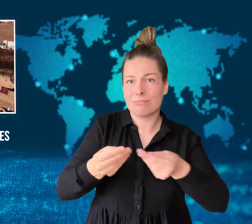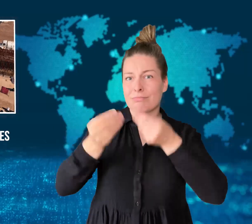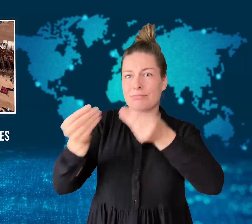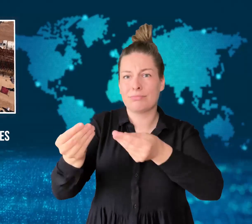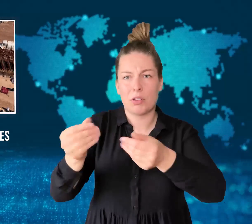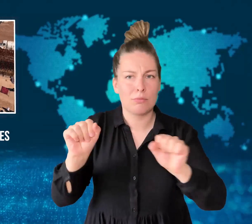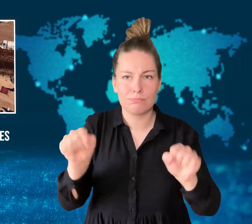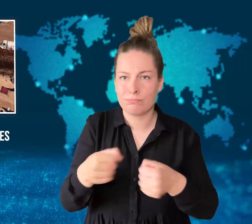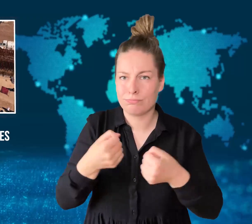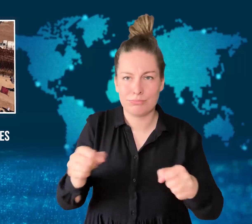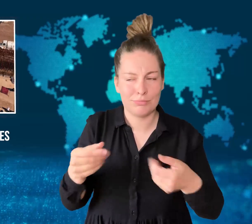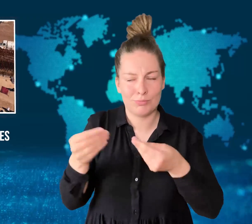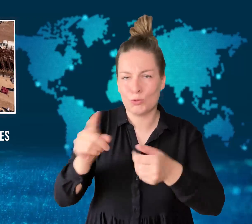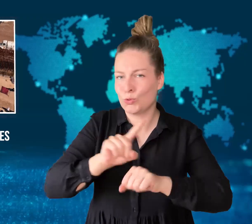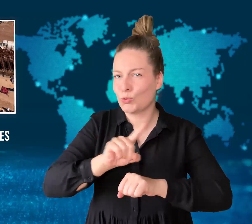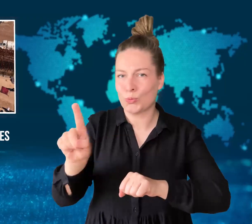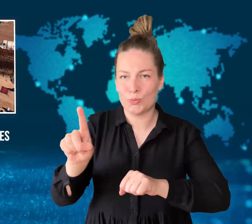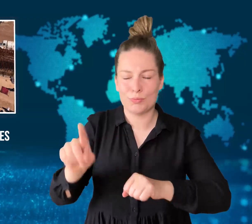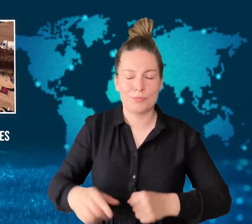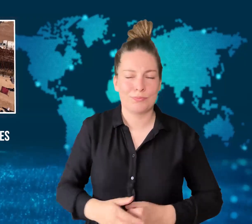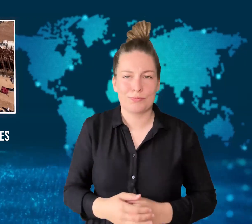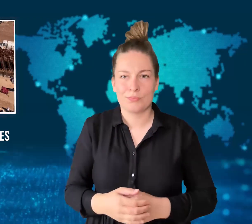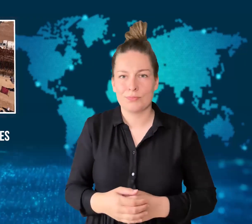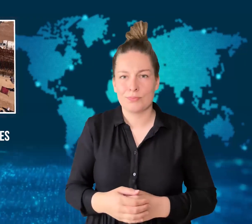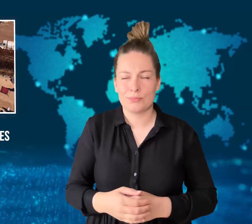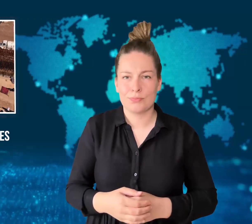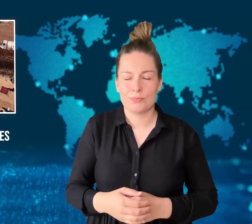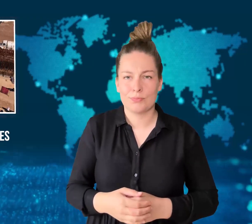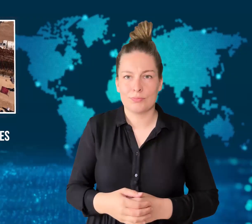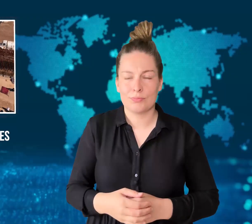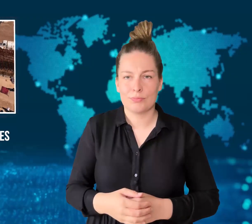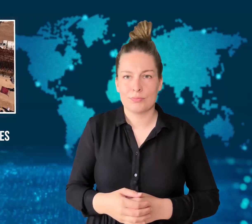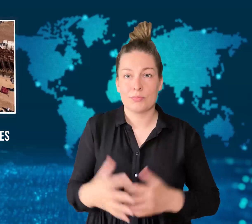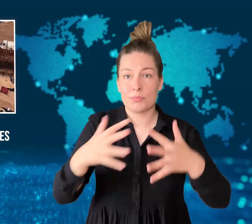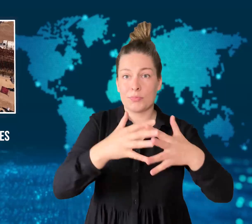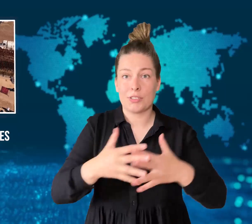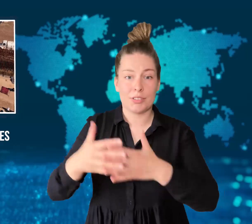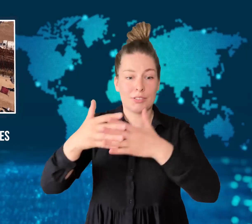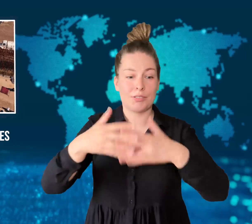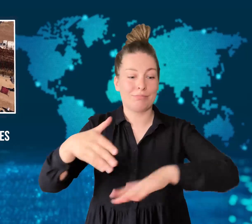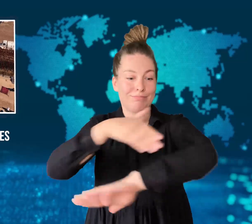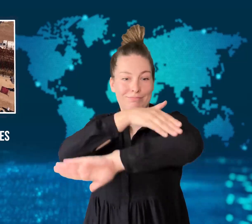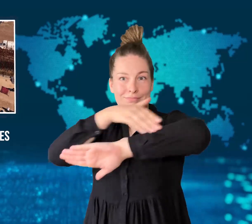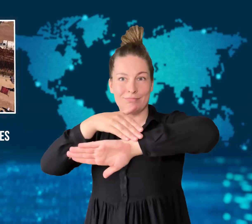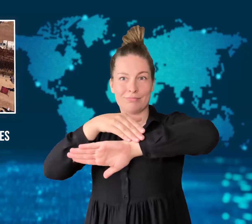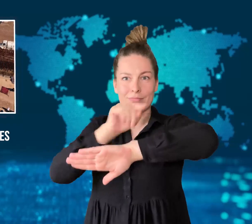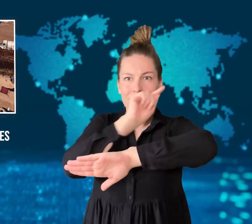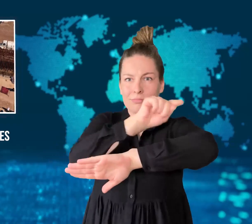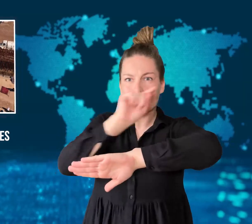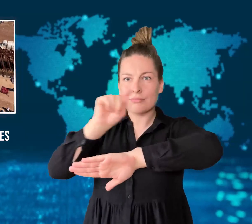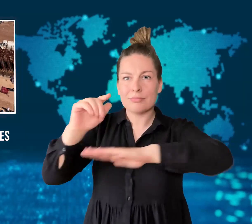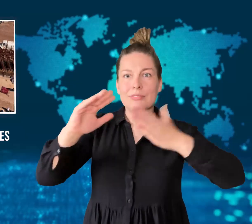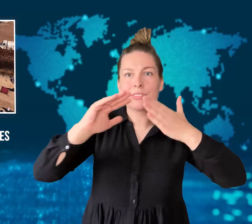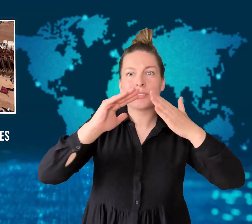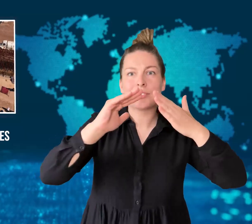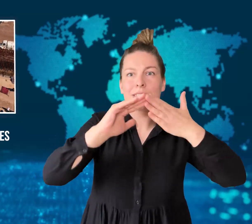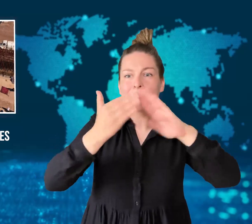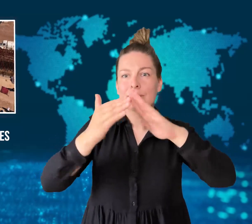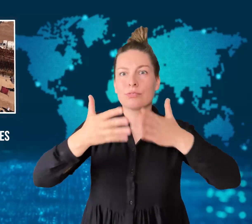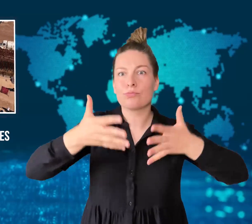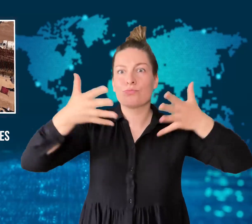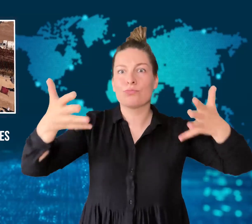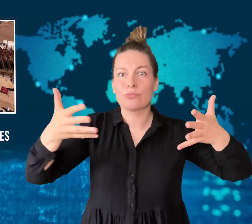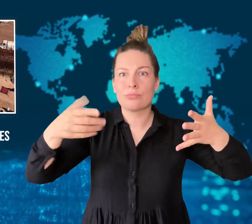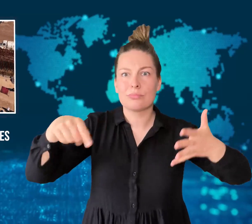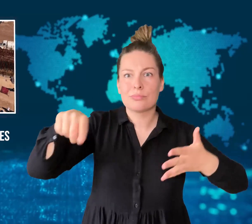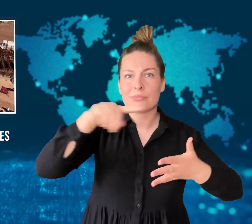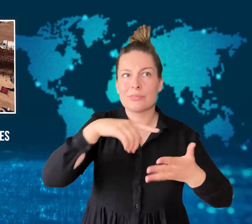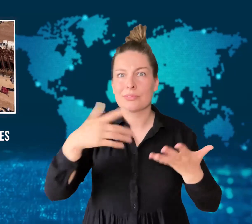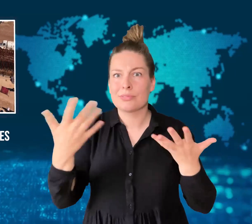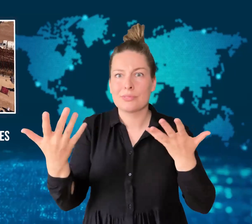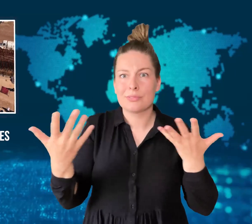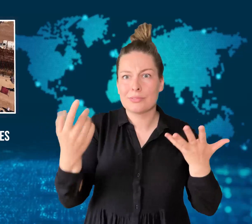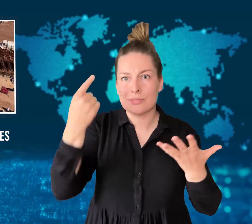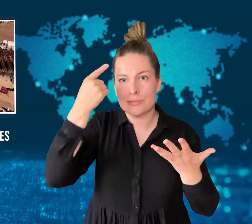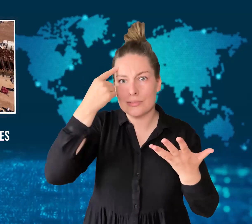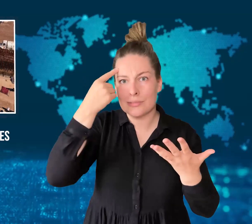after the restrictive policy known as "Title 42" ends.